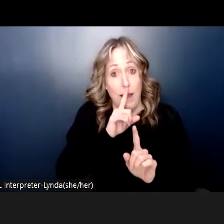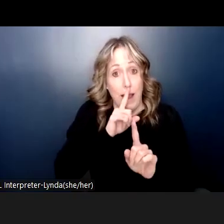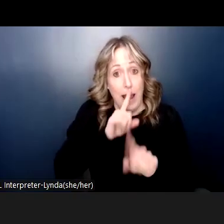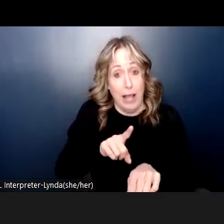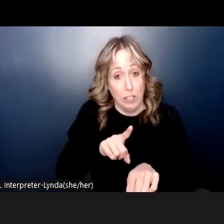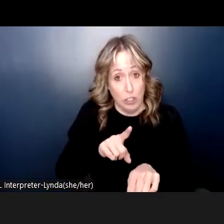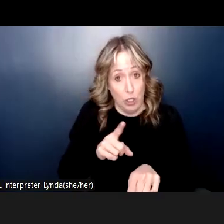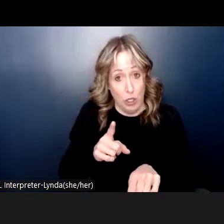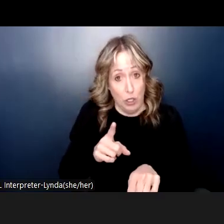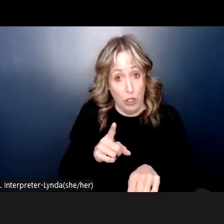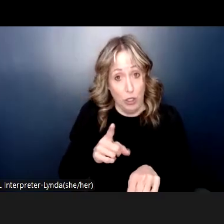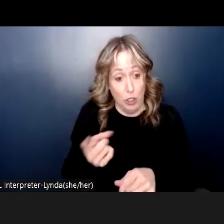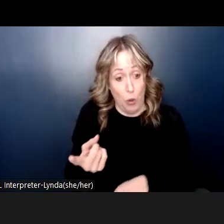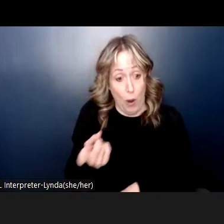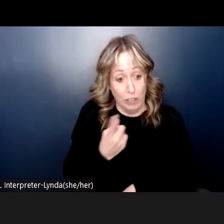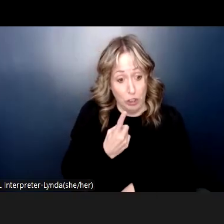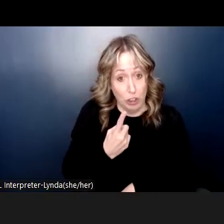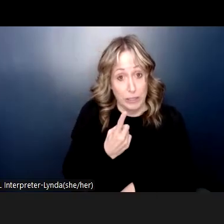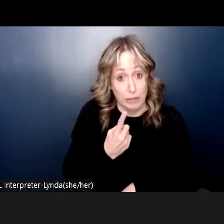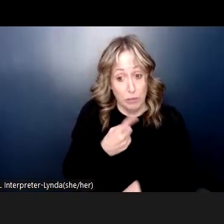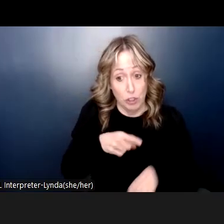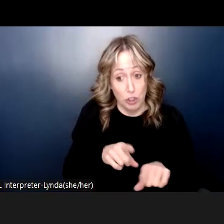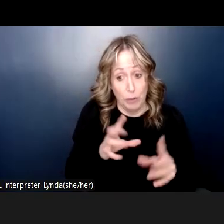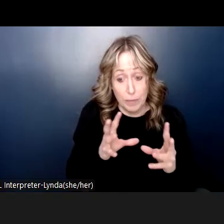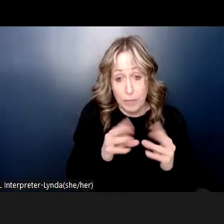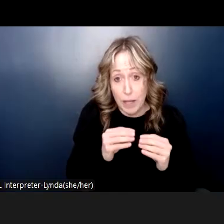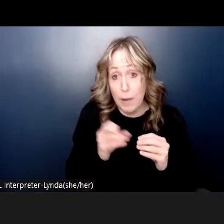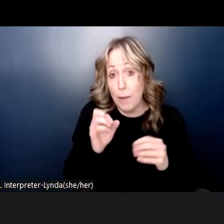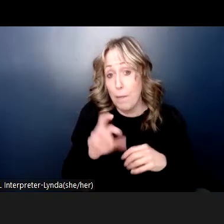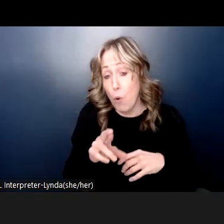But for any questions that weren't put in the chat or that comes after